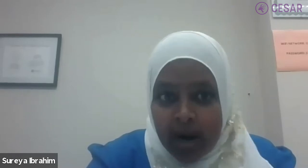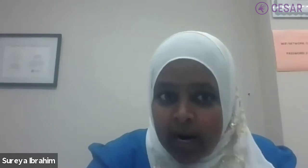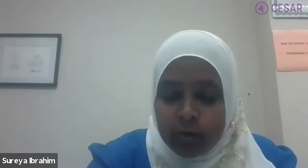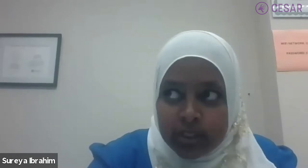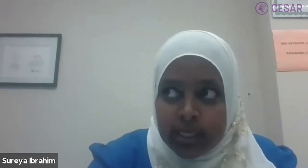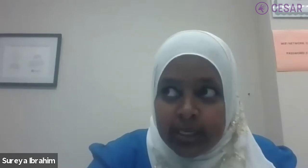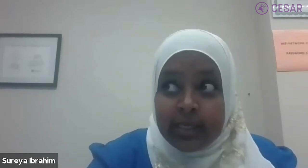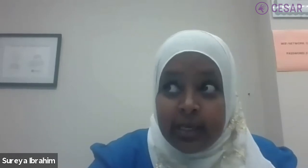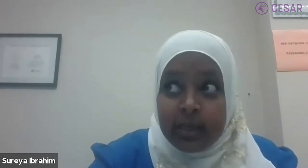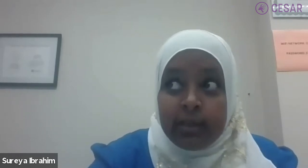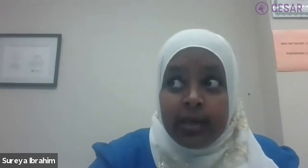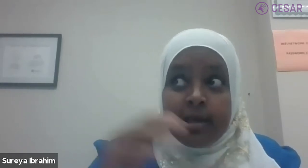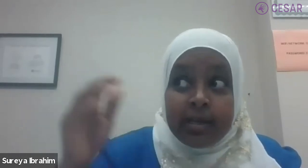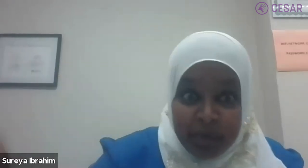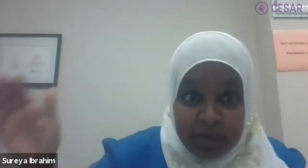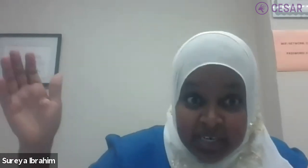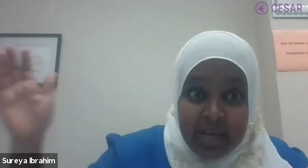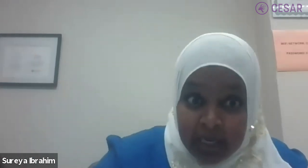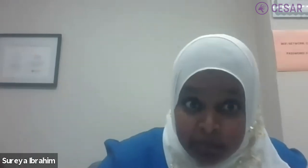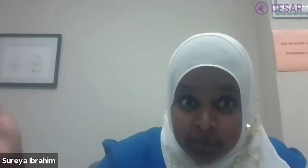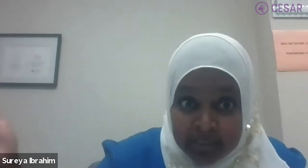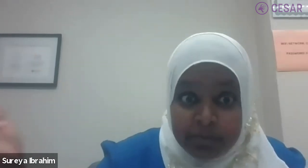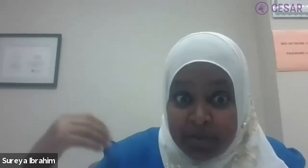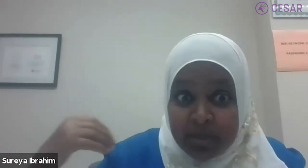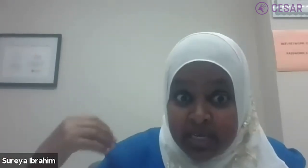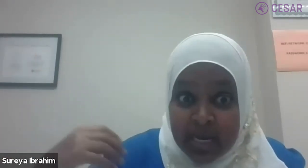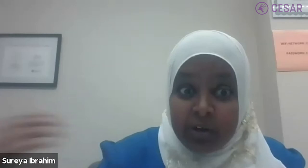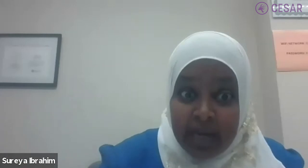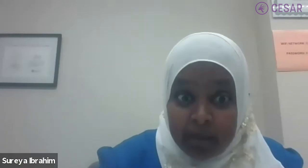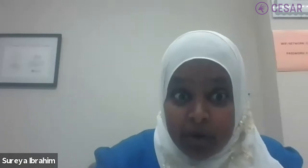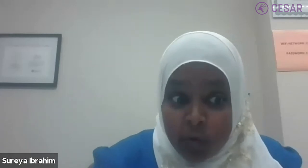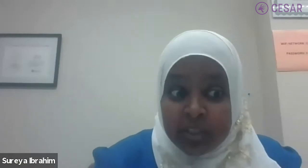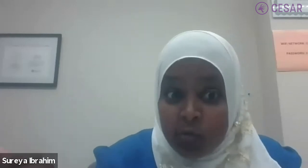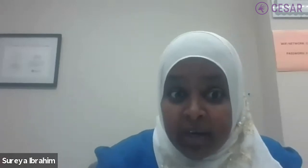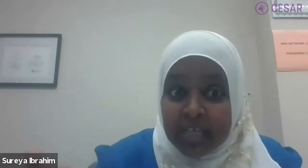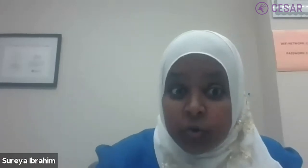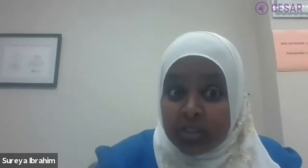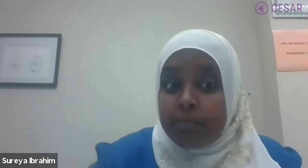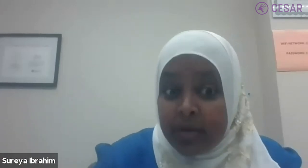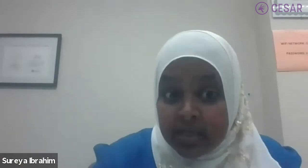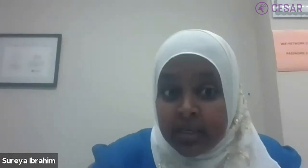out you say like people need help, the people need our help, someone has to step in